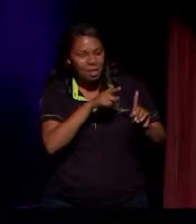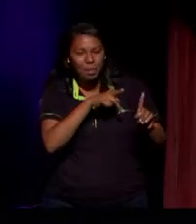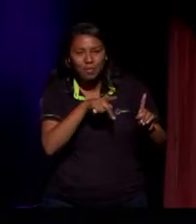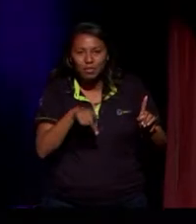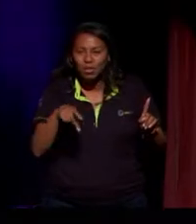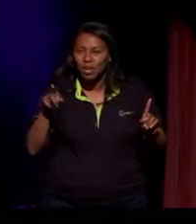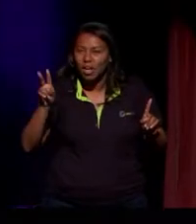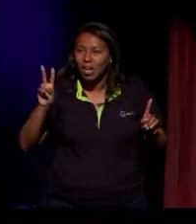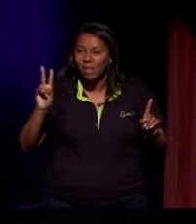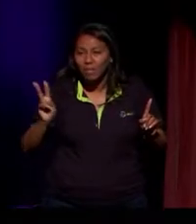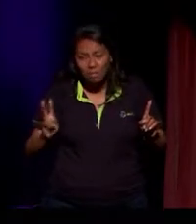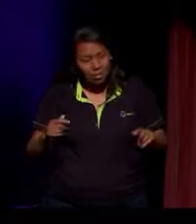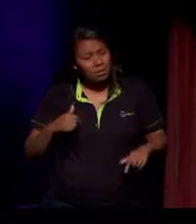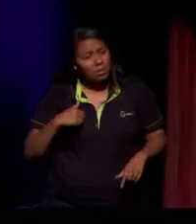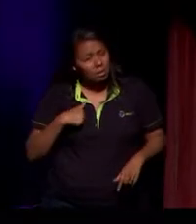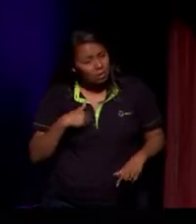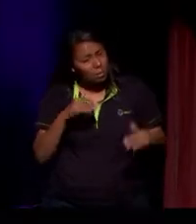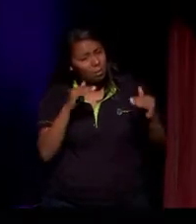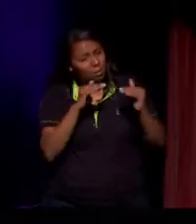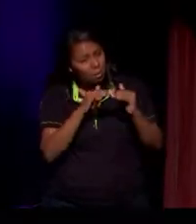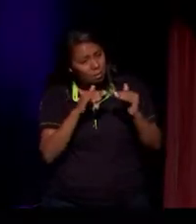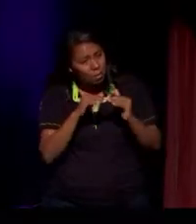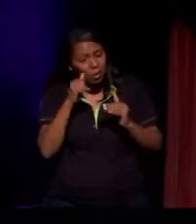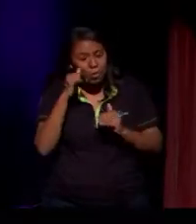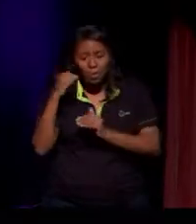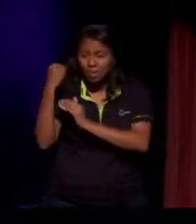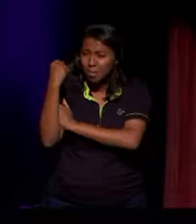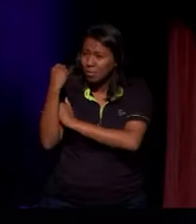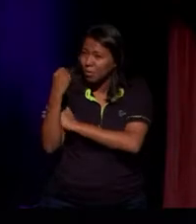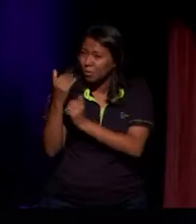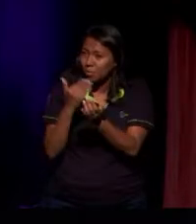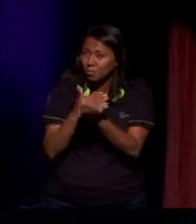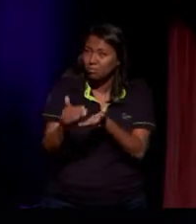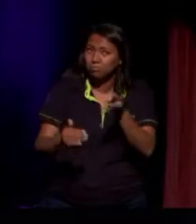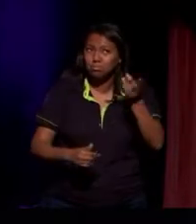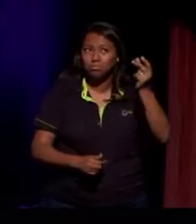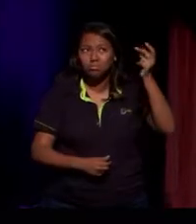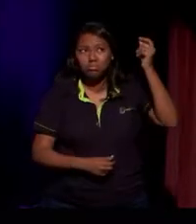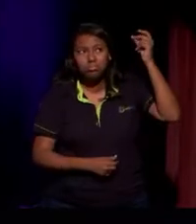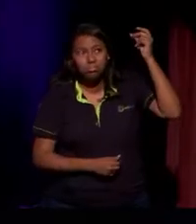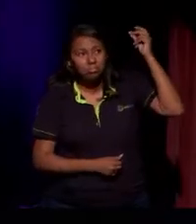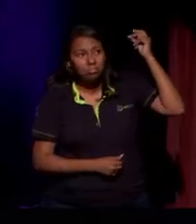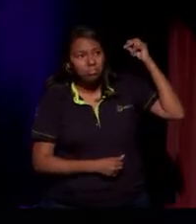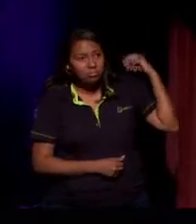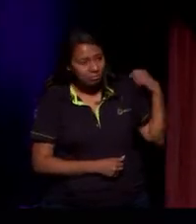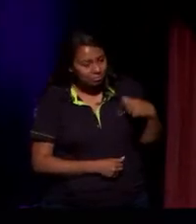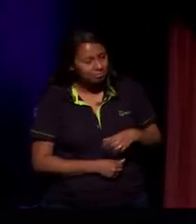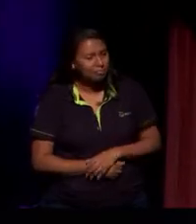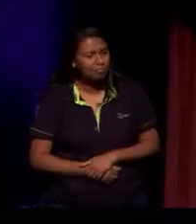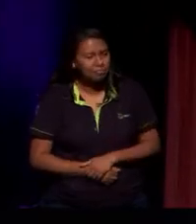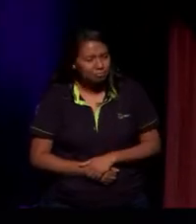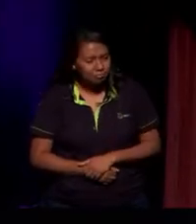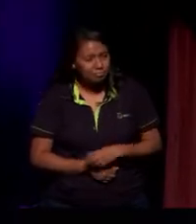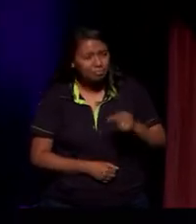I also think that feminisms come from afar, from where there are resistances on the African continent,